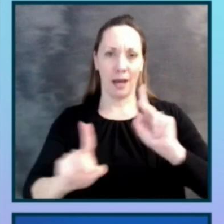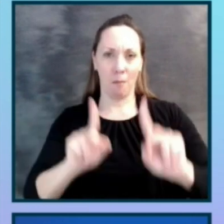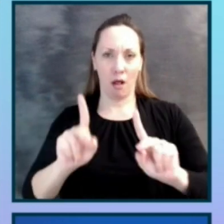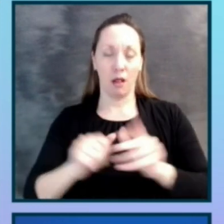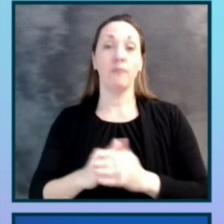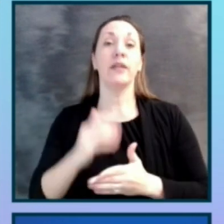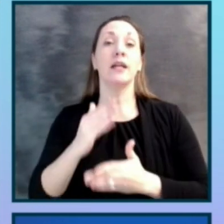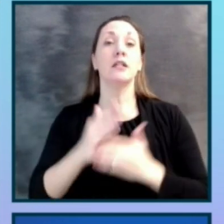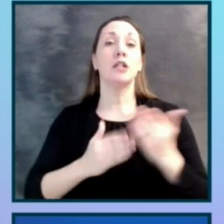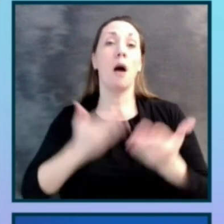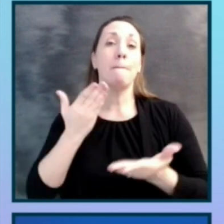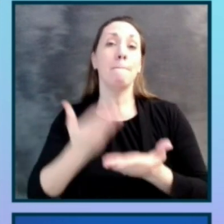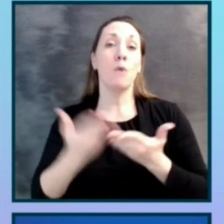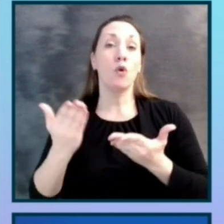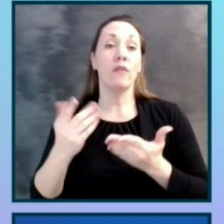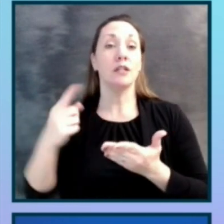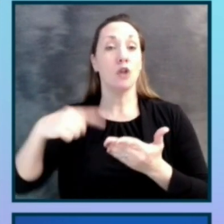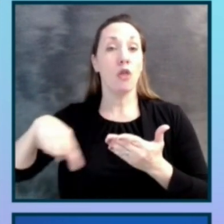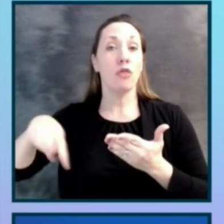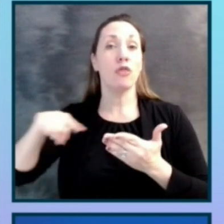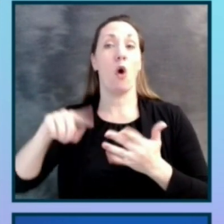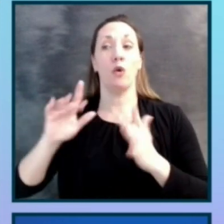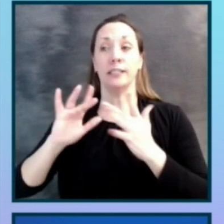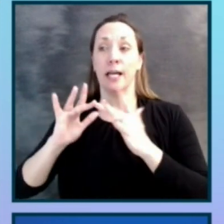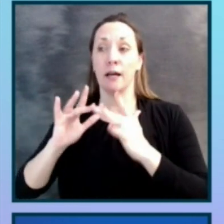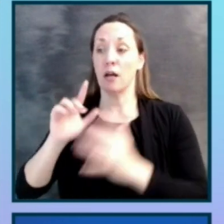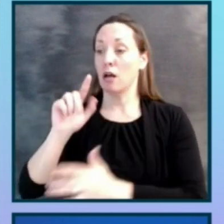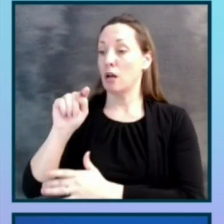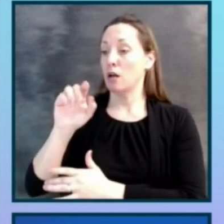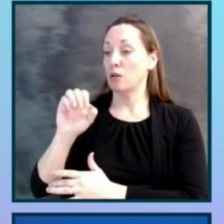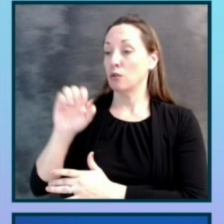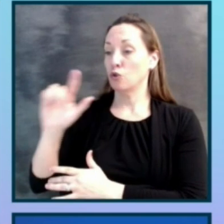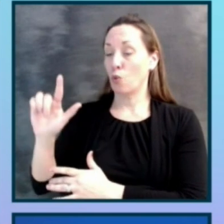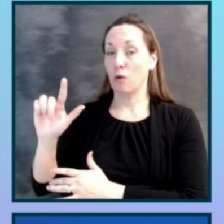that those tools improve their automated captions and